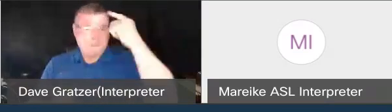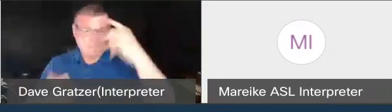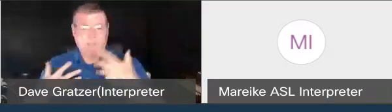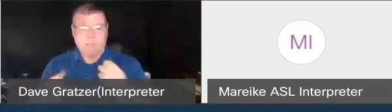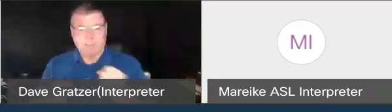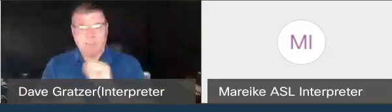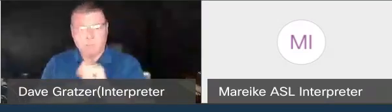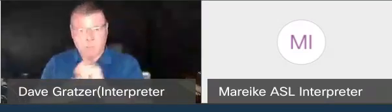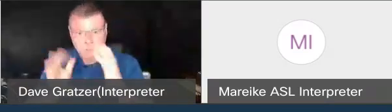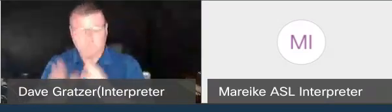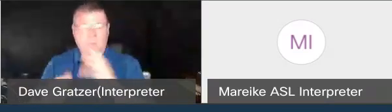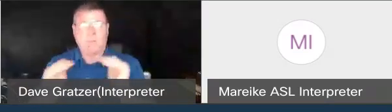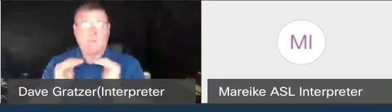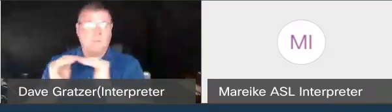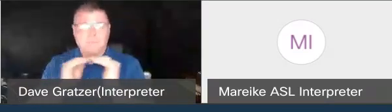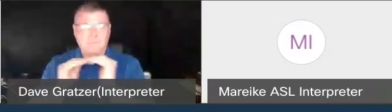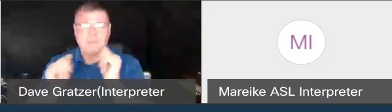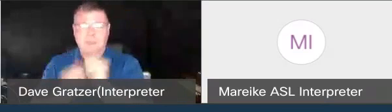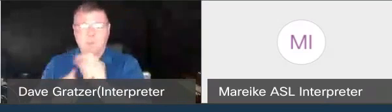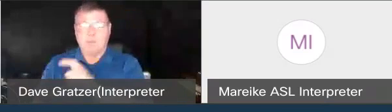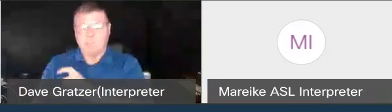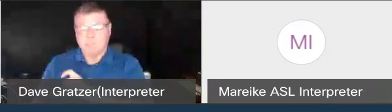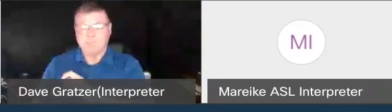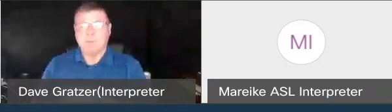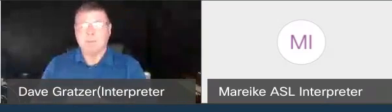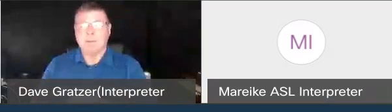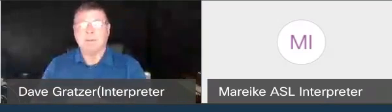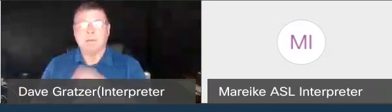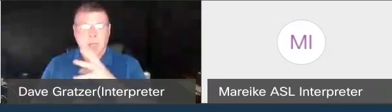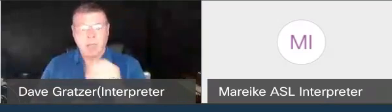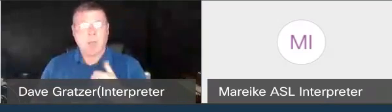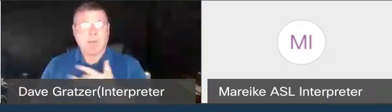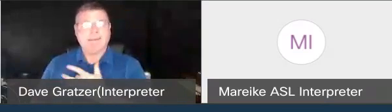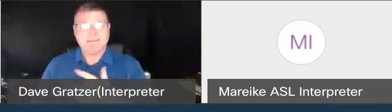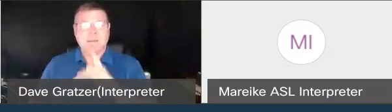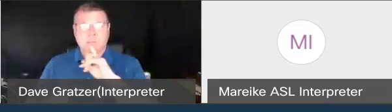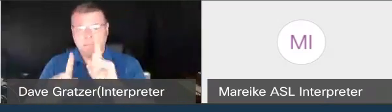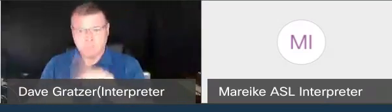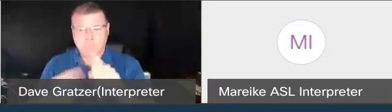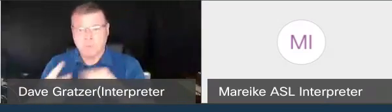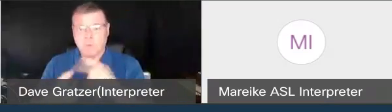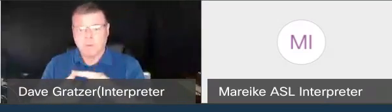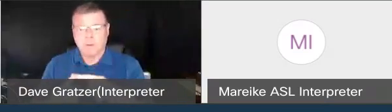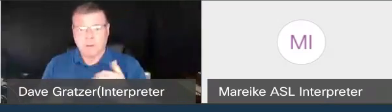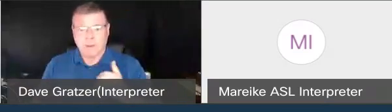and they are partnered with law enforcement. And we tend to, uh, respond them whenever we have a mental health emergency.